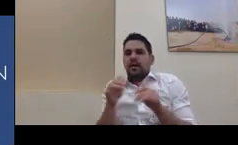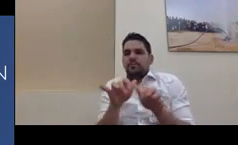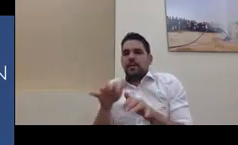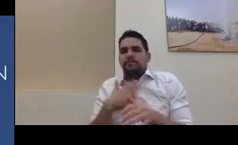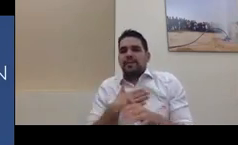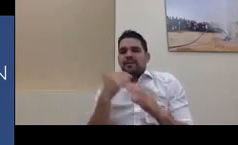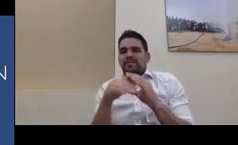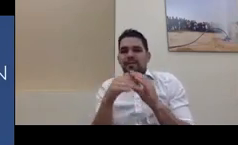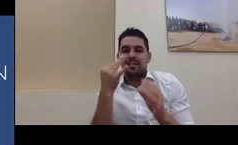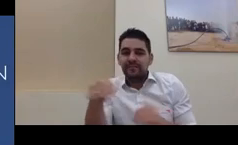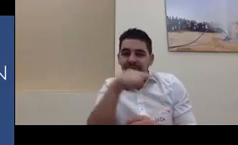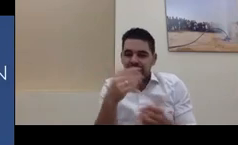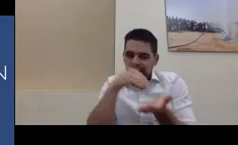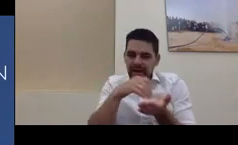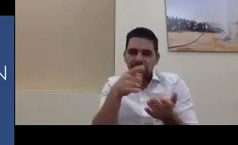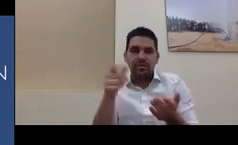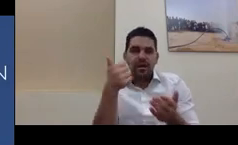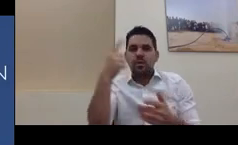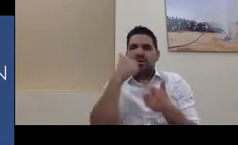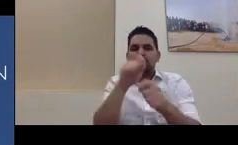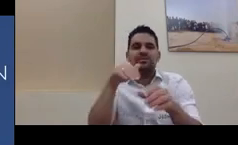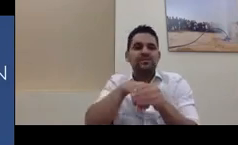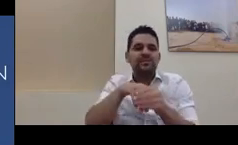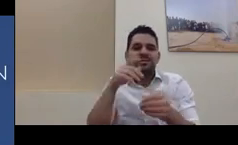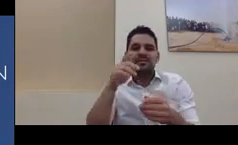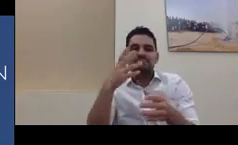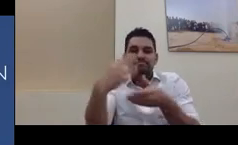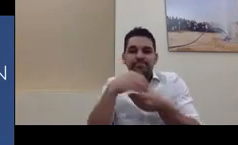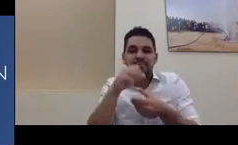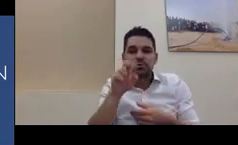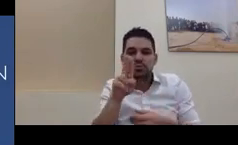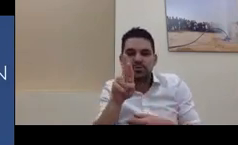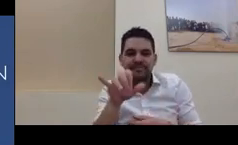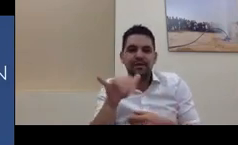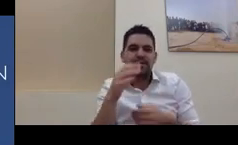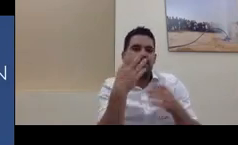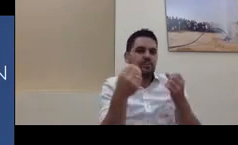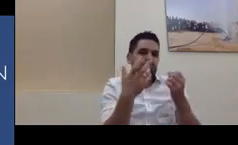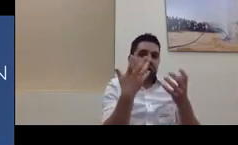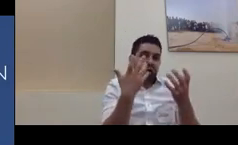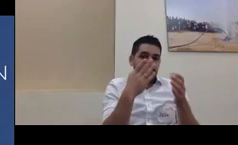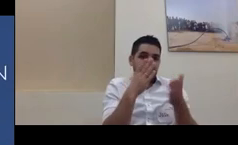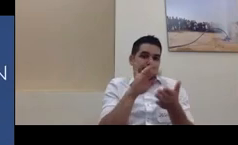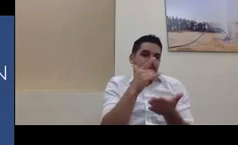I know some people have already typed some questions. So again, anyone interested in being a person in the survey